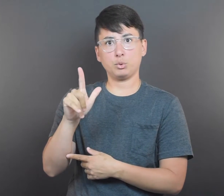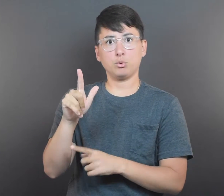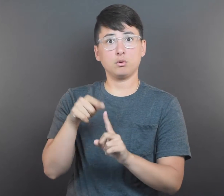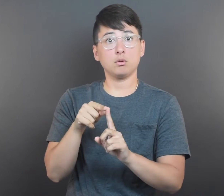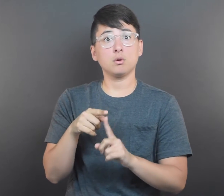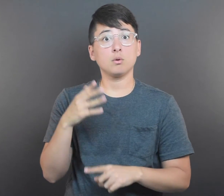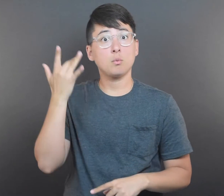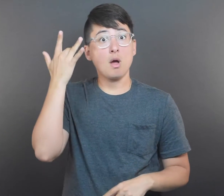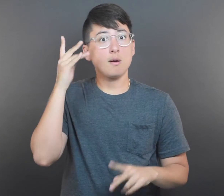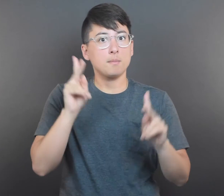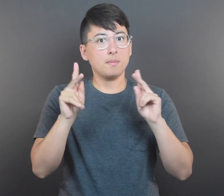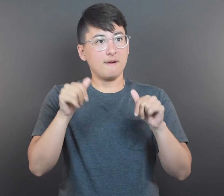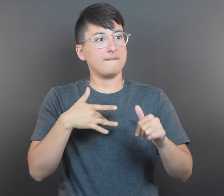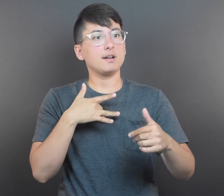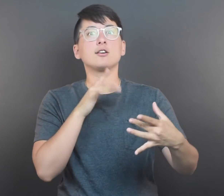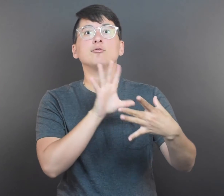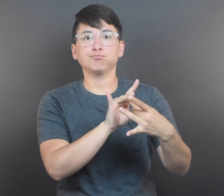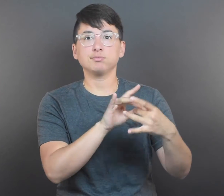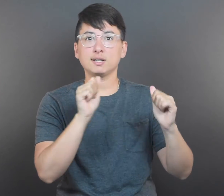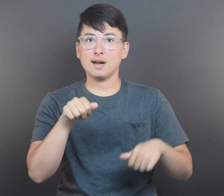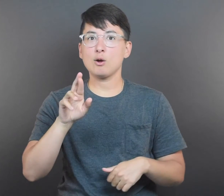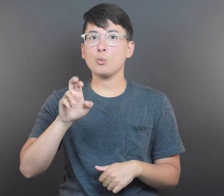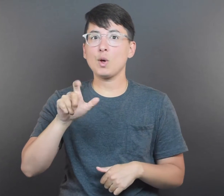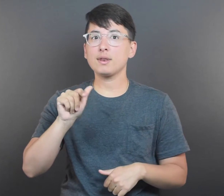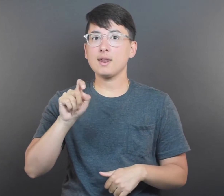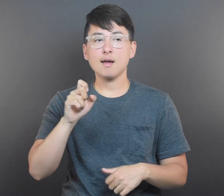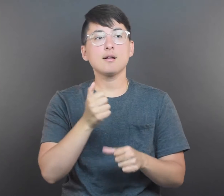mother later agreeing to have her 12-year-old son vaccinated